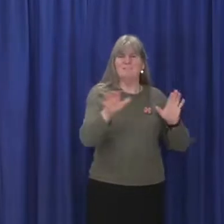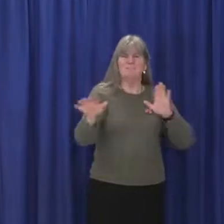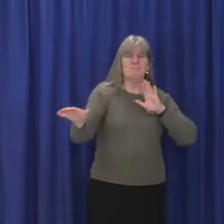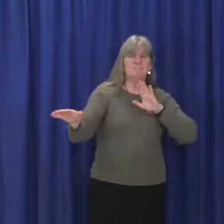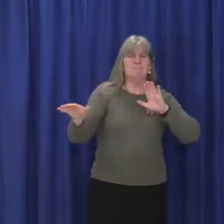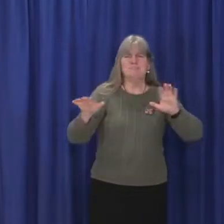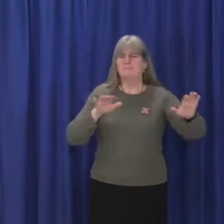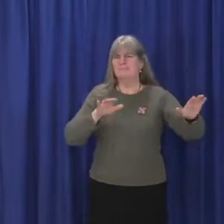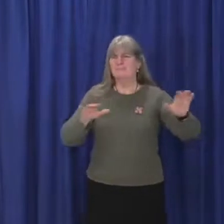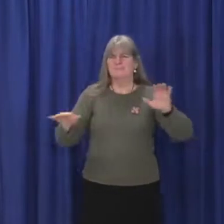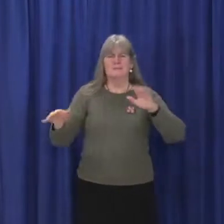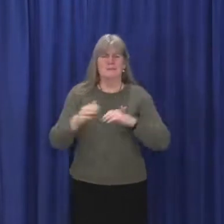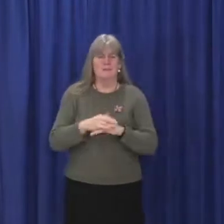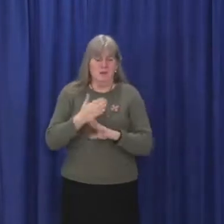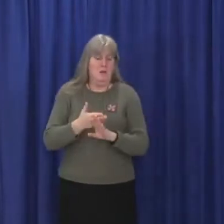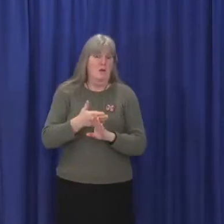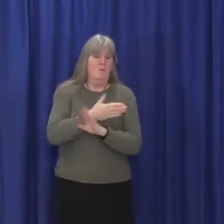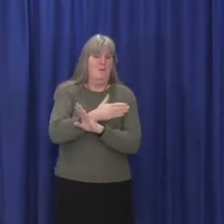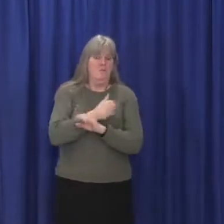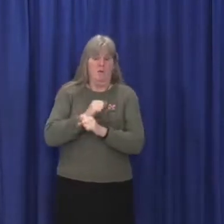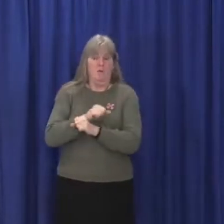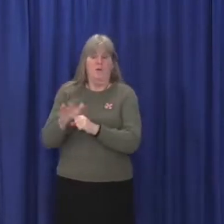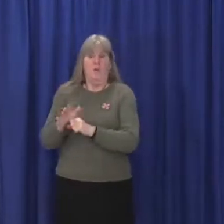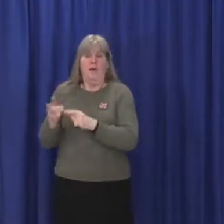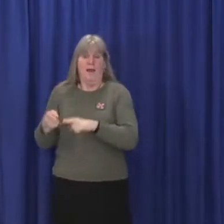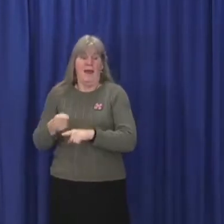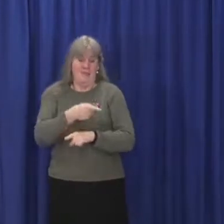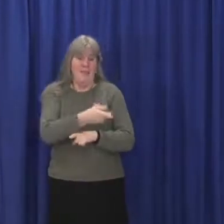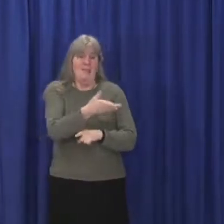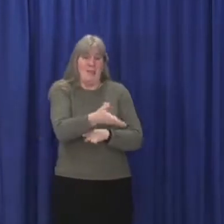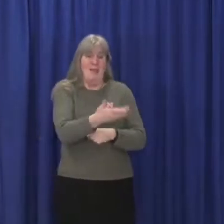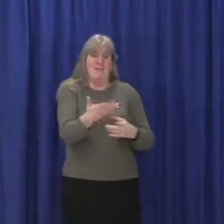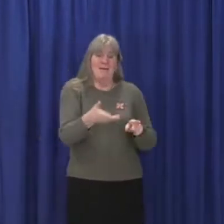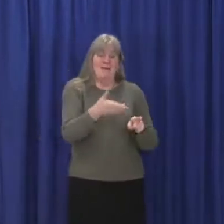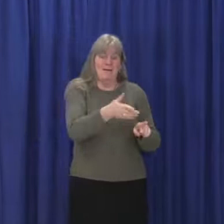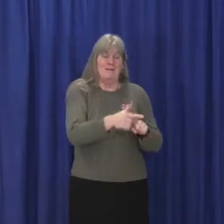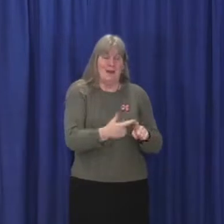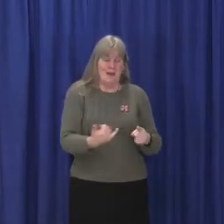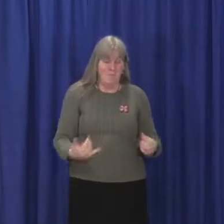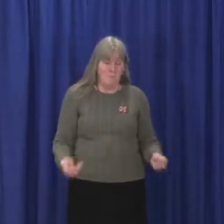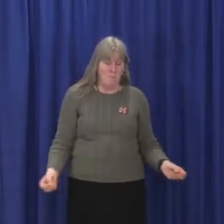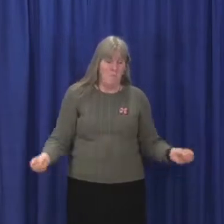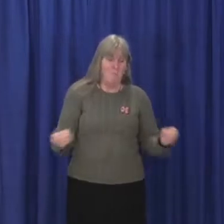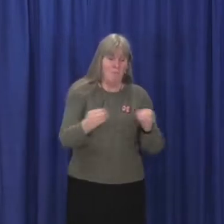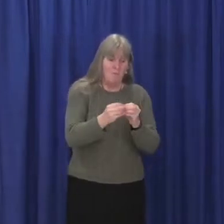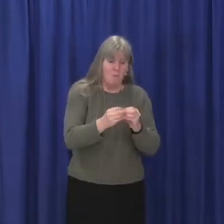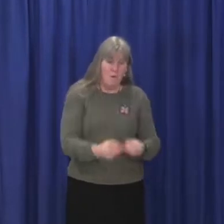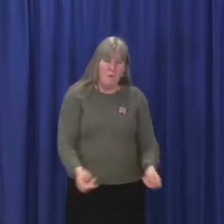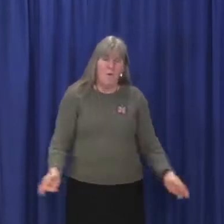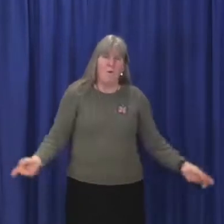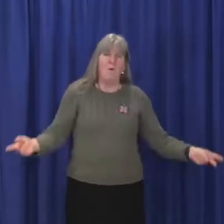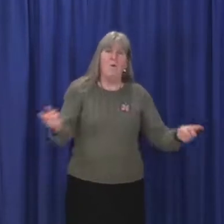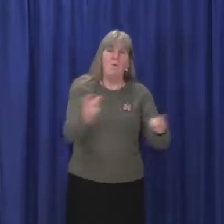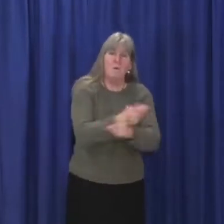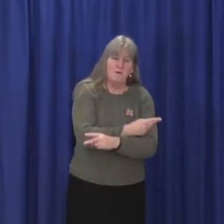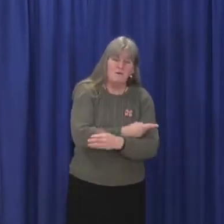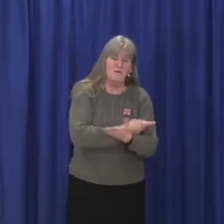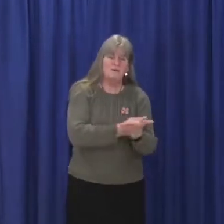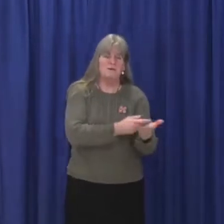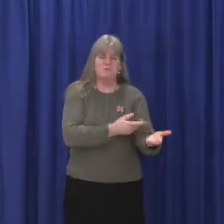were present before COVID-19 and now they are much worse. And I--